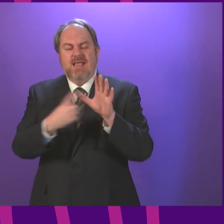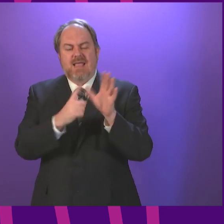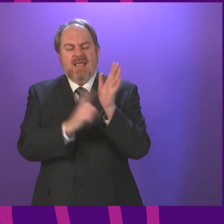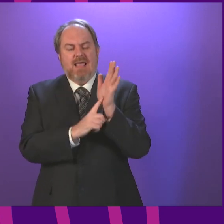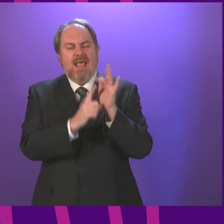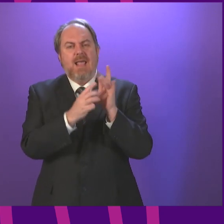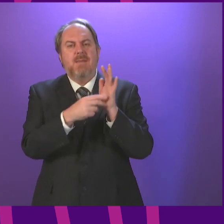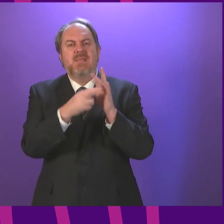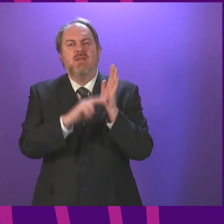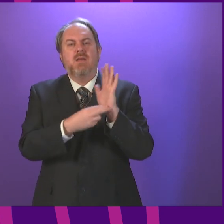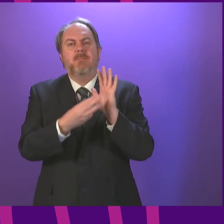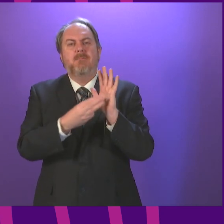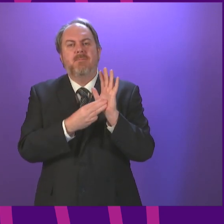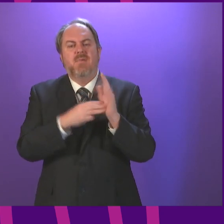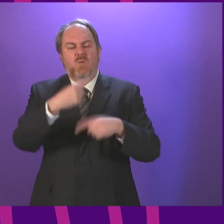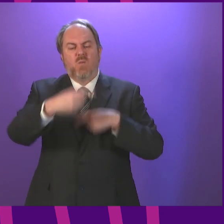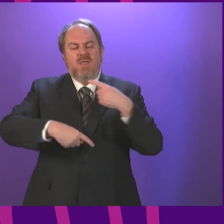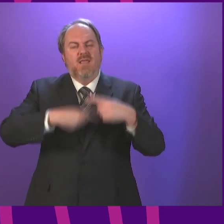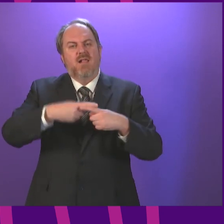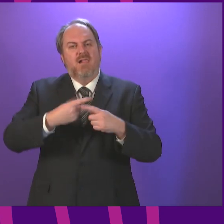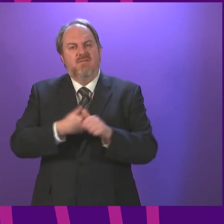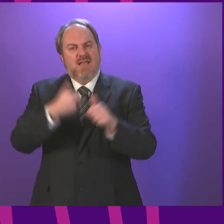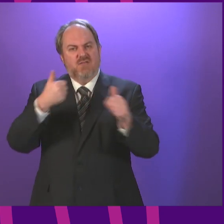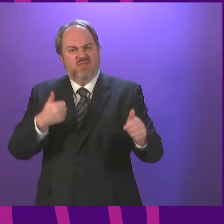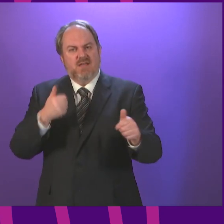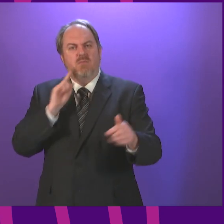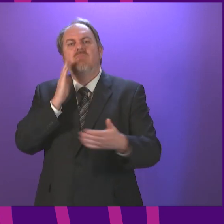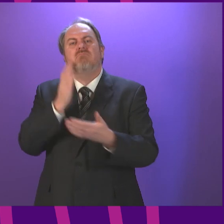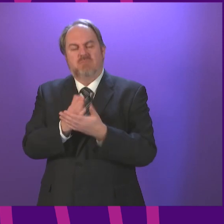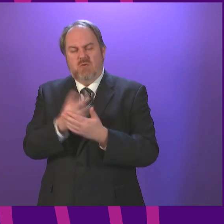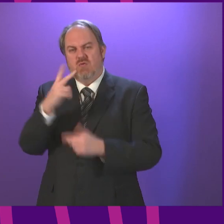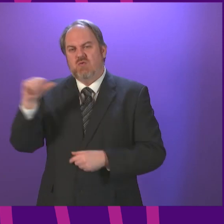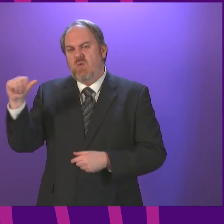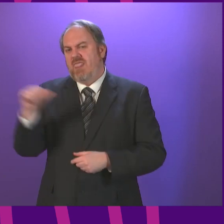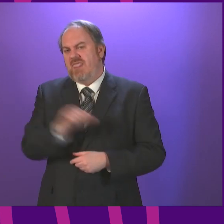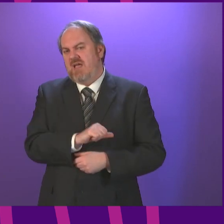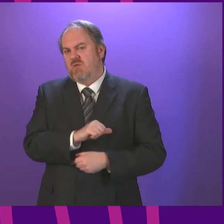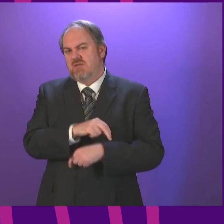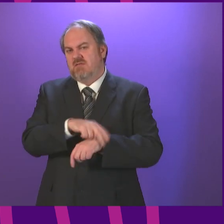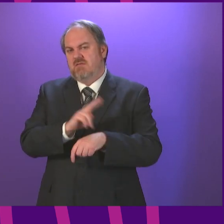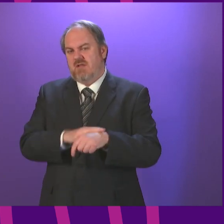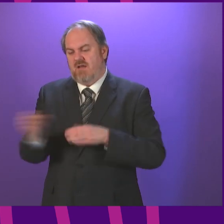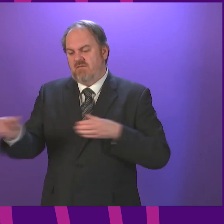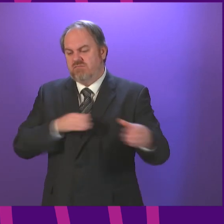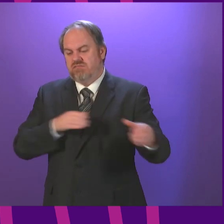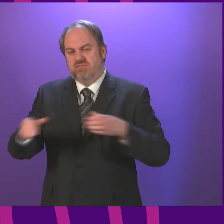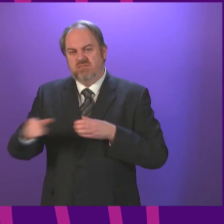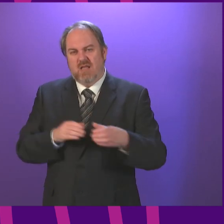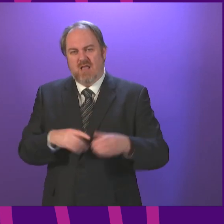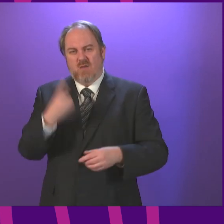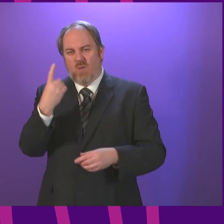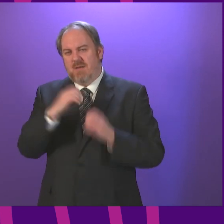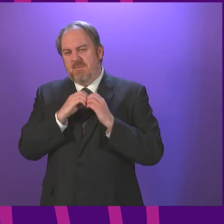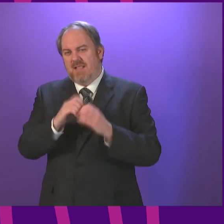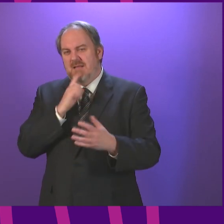create 2,000 jobs and add £1 billion to the local economy. It said that the plan was “oven